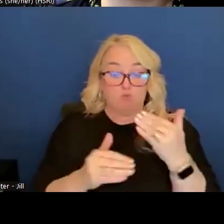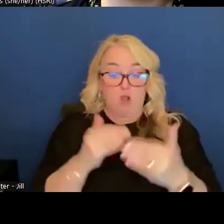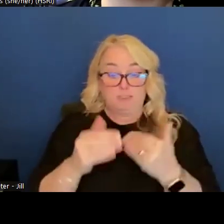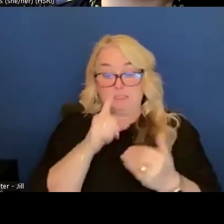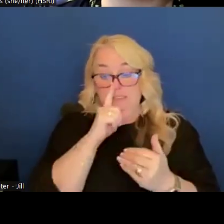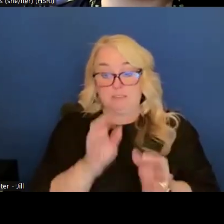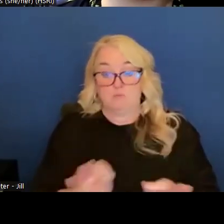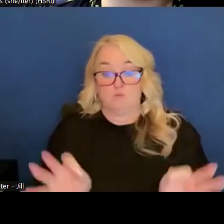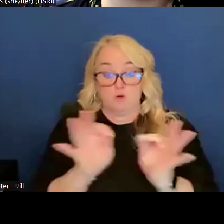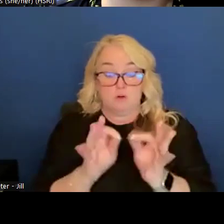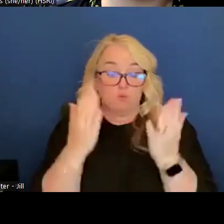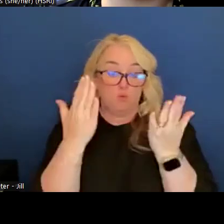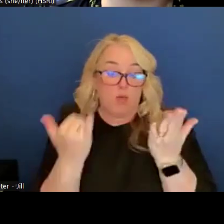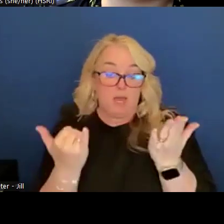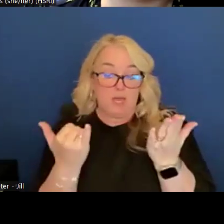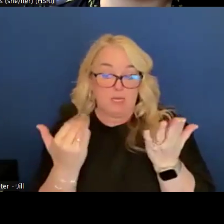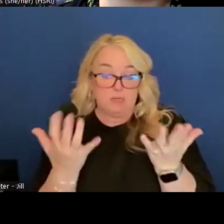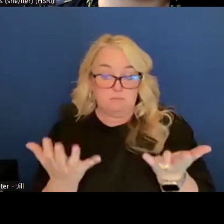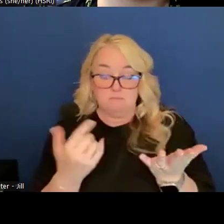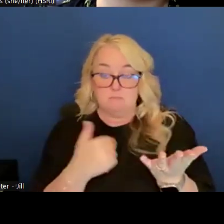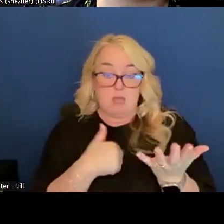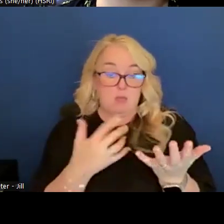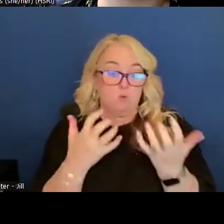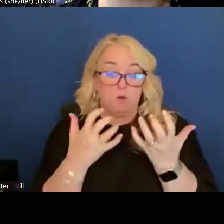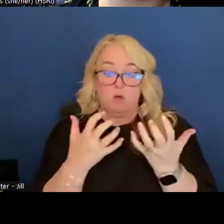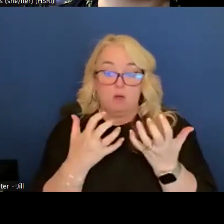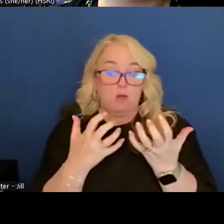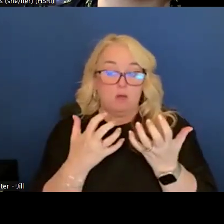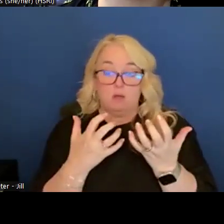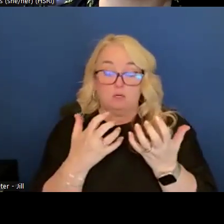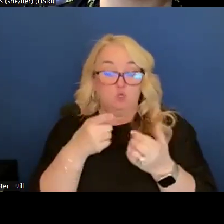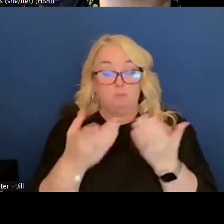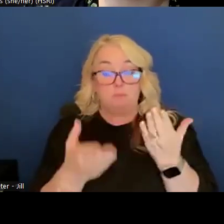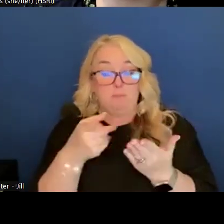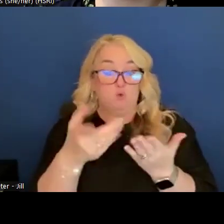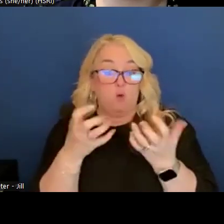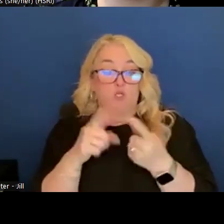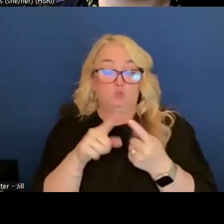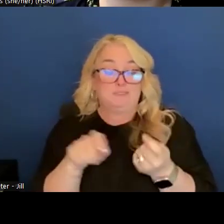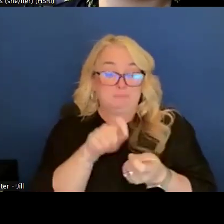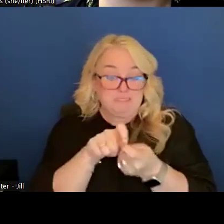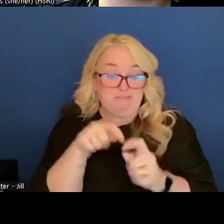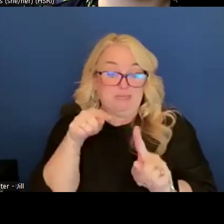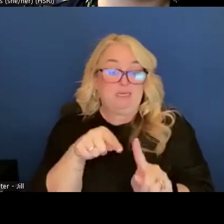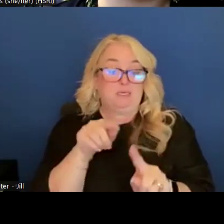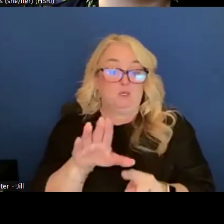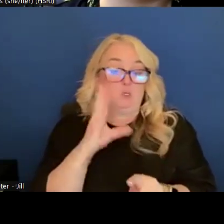I'd love to hear, you know, if you want to give an [answer] specific to your experience, that's great. And then also, you